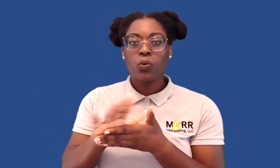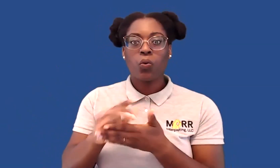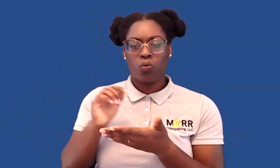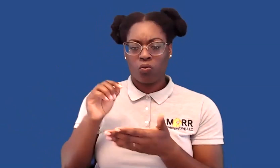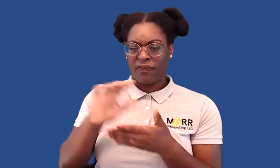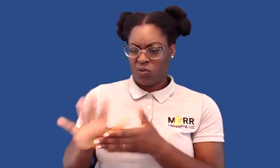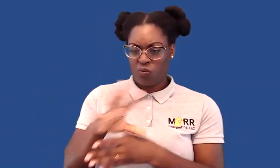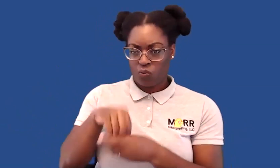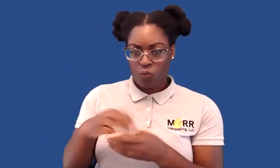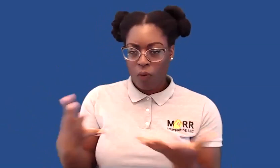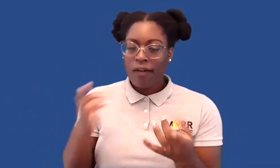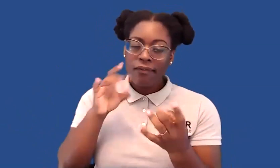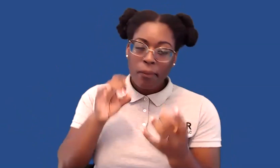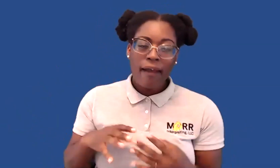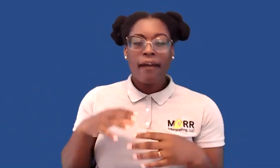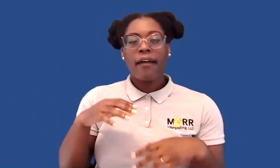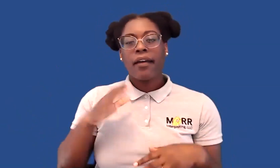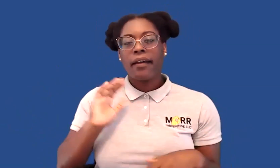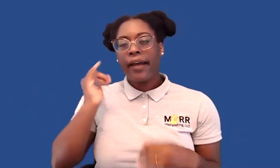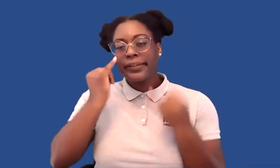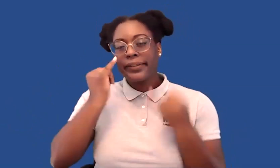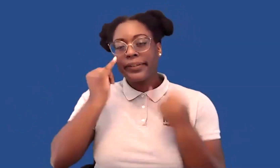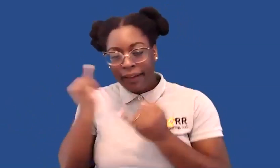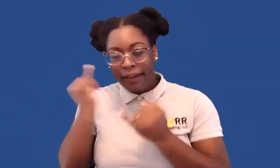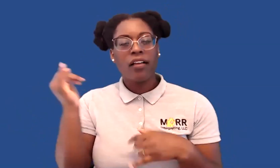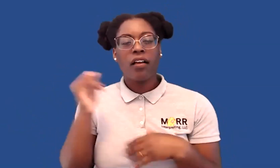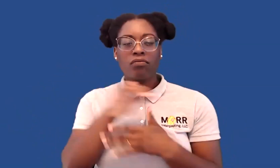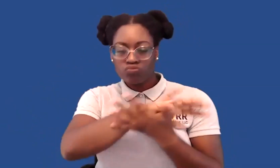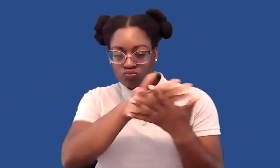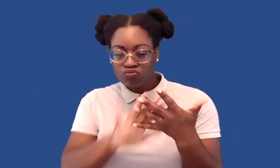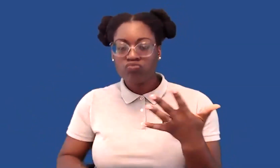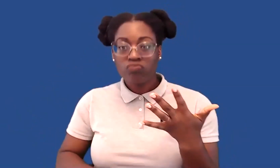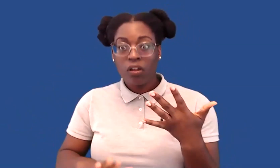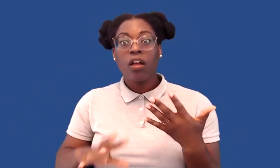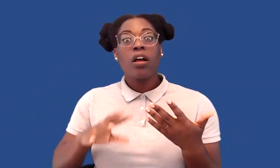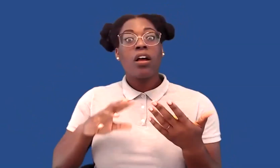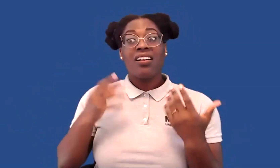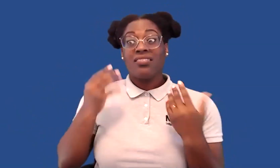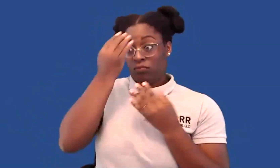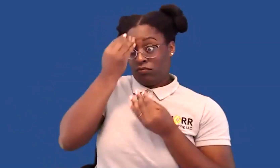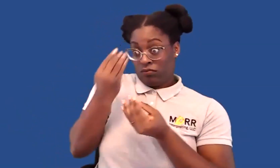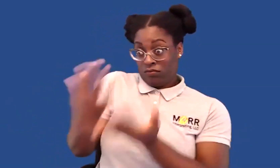so that they know that's what they're signing up for. There are all sorts of options for closed captioning,